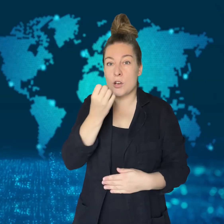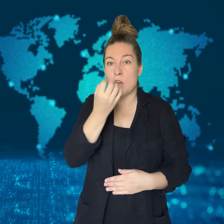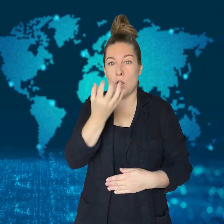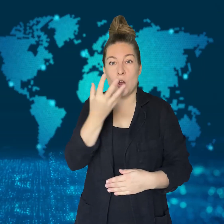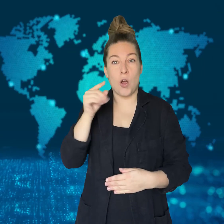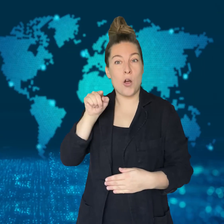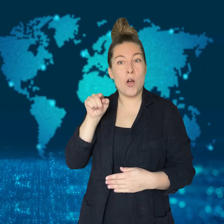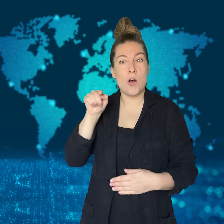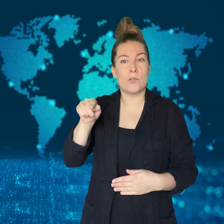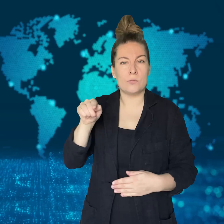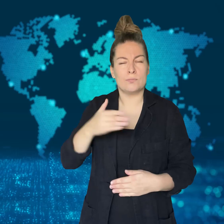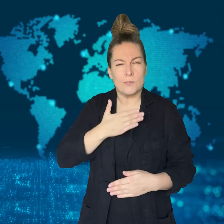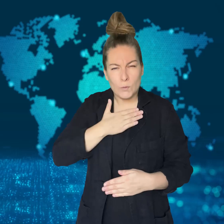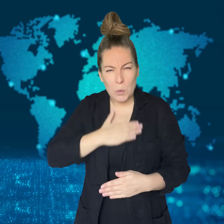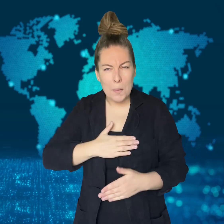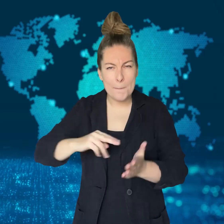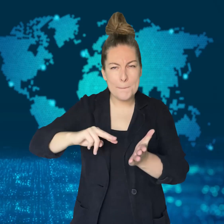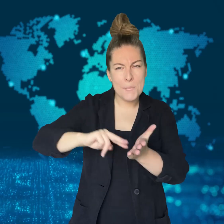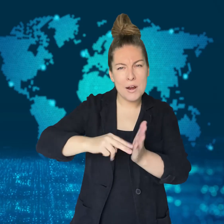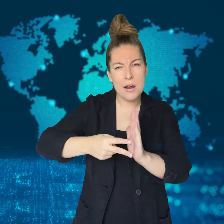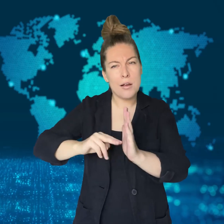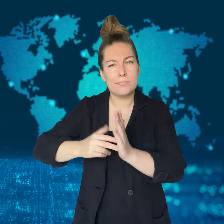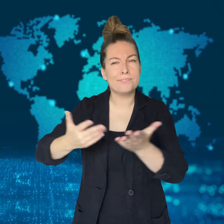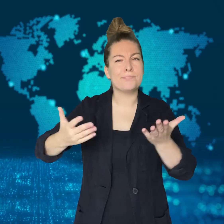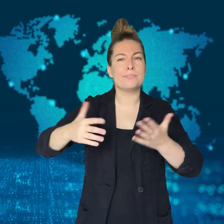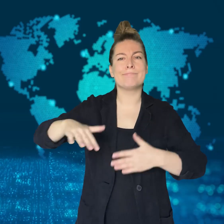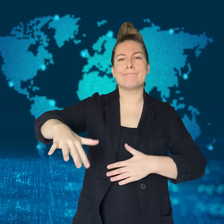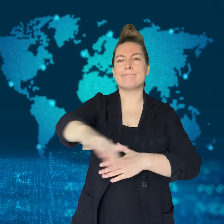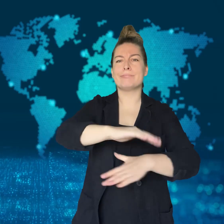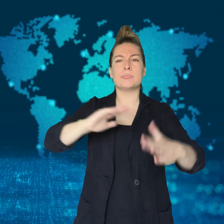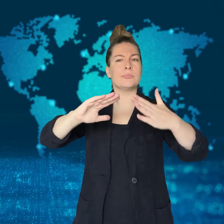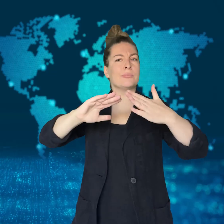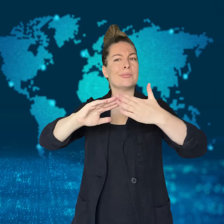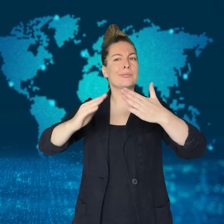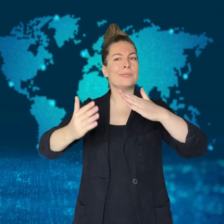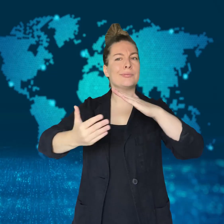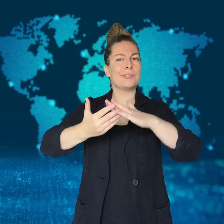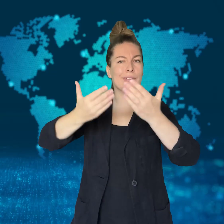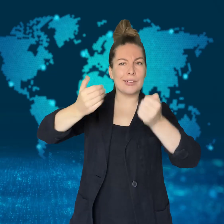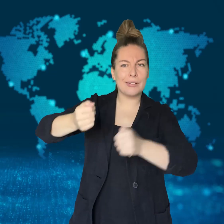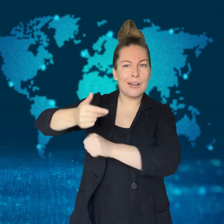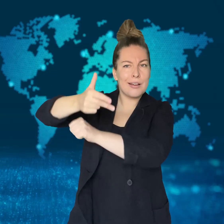[MONIKA]: Hong Kong plans to install thousands of